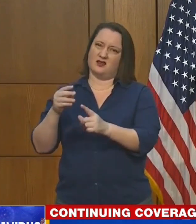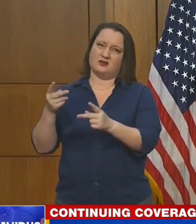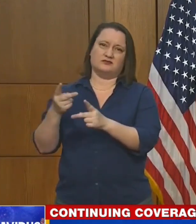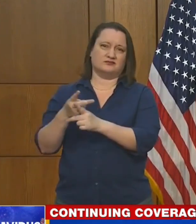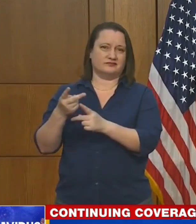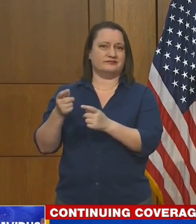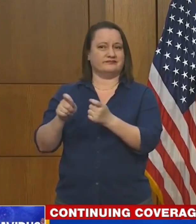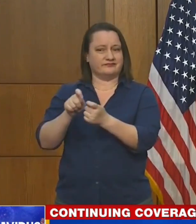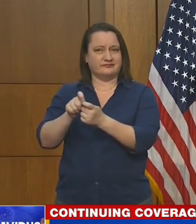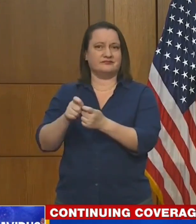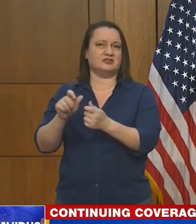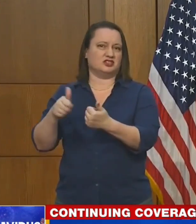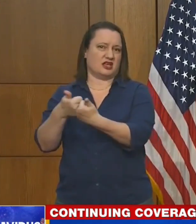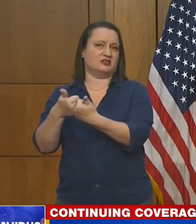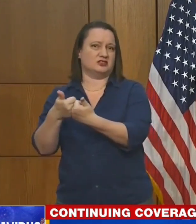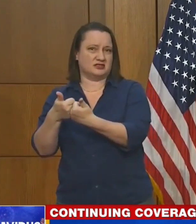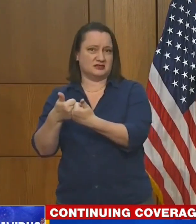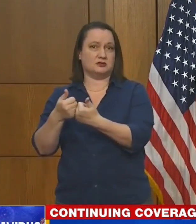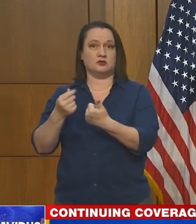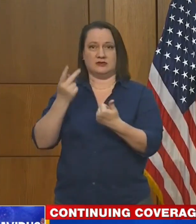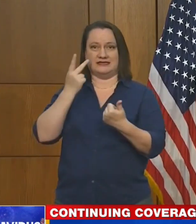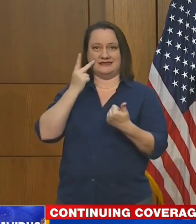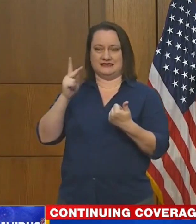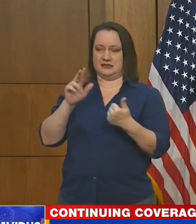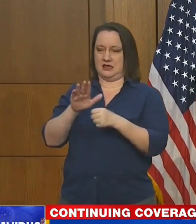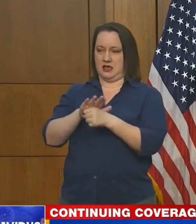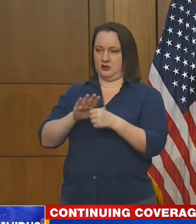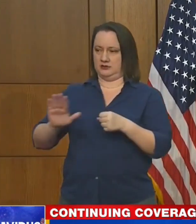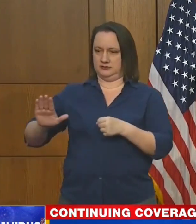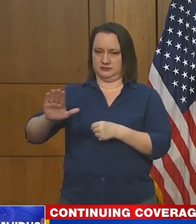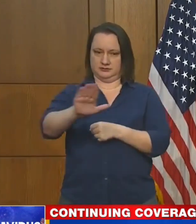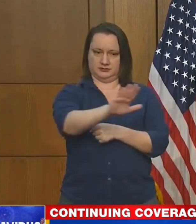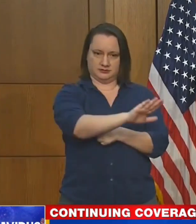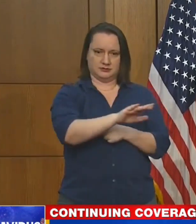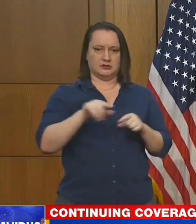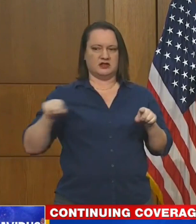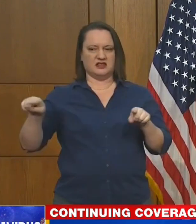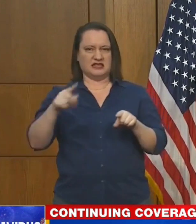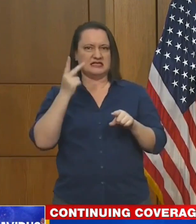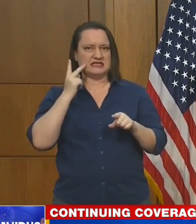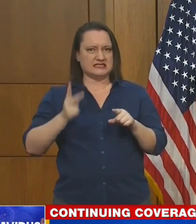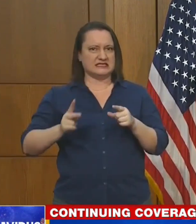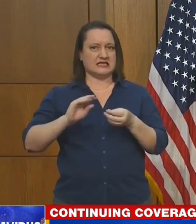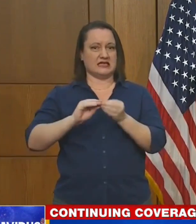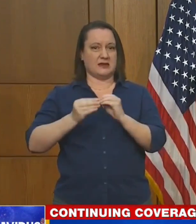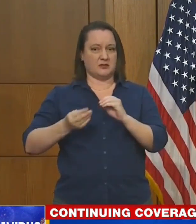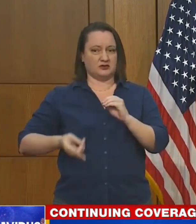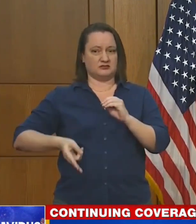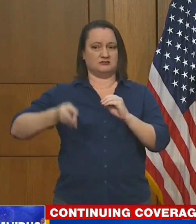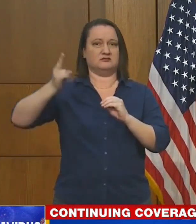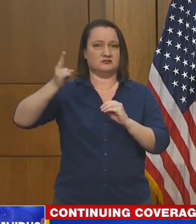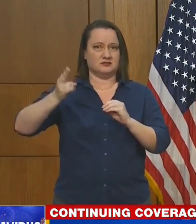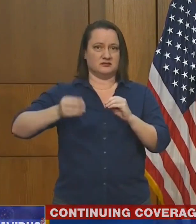DISORDER FACE PARTICULAR CHALLENGES. WE'VE HEARD FROM LOCALITIES AROUND THE COMMONWEALTH THAT THEY'RE